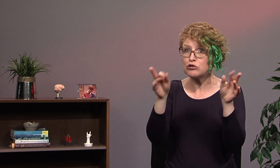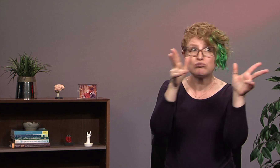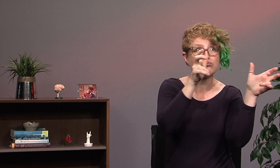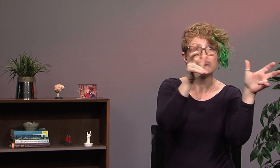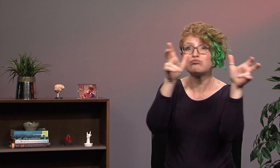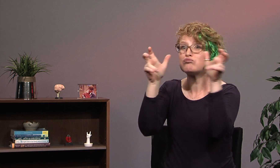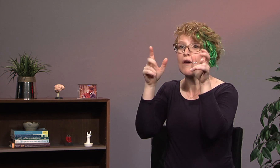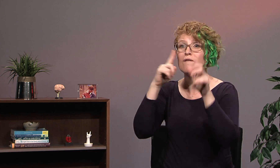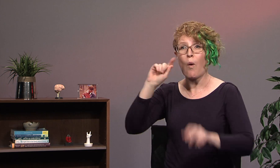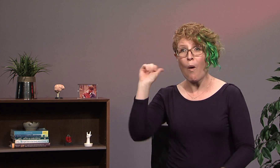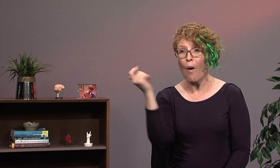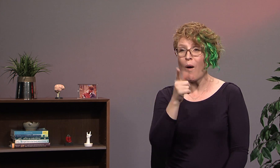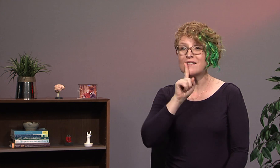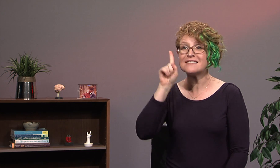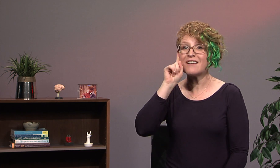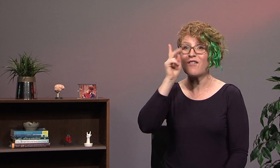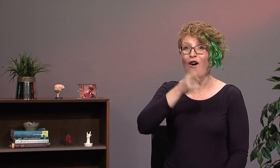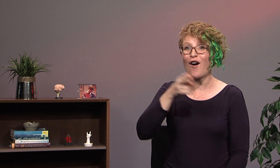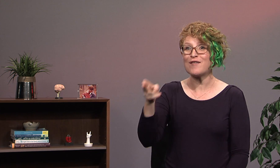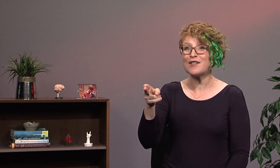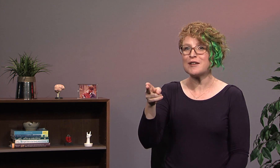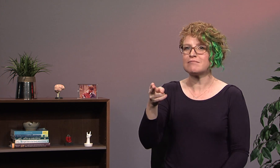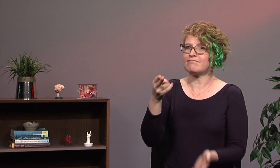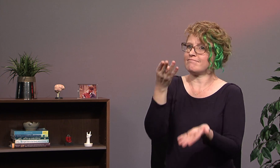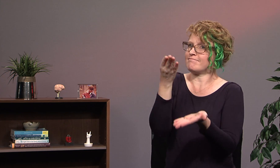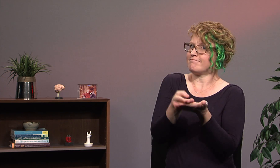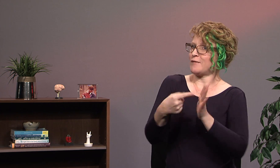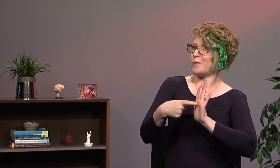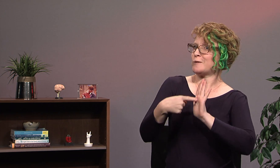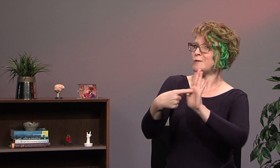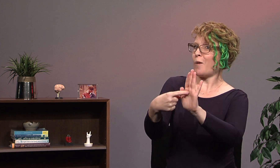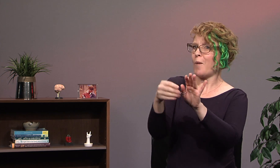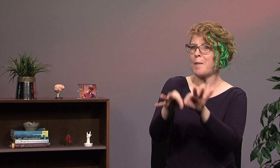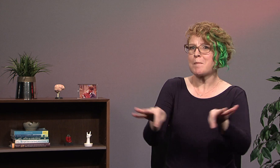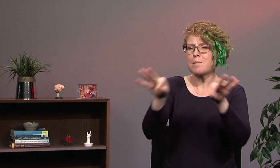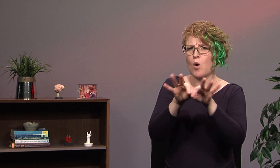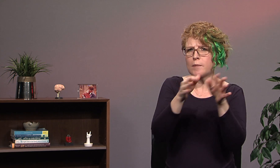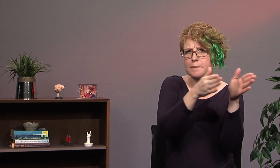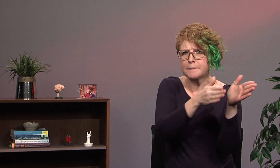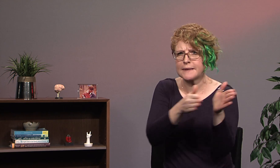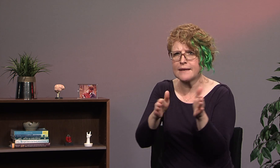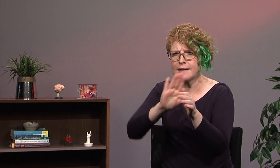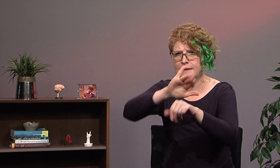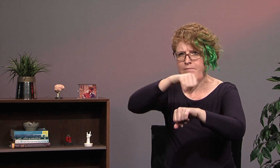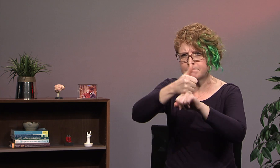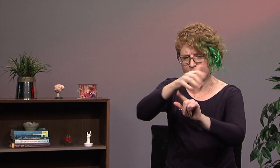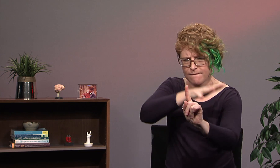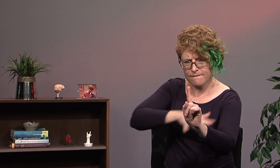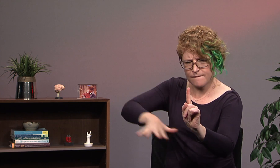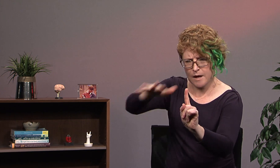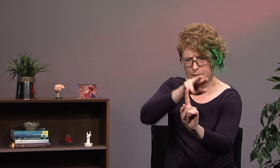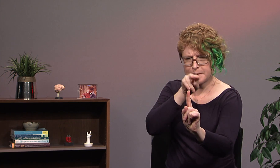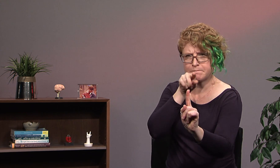for all children who are deaf and hard of hearing, evidence and experience tell us that it is important to be mindful of the environment